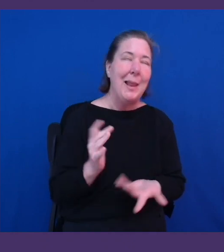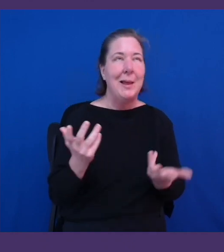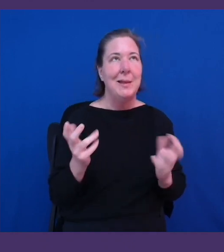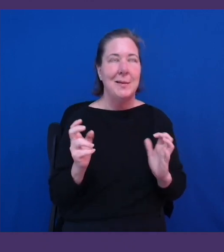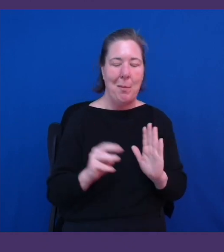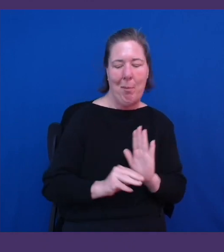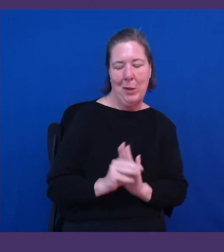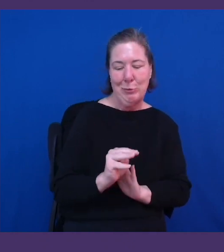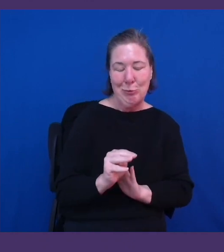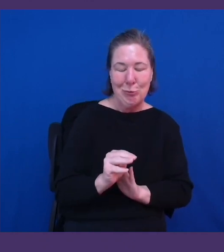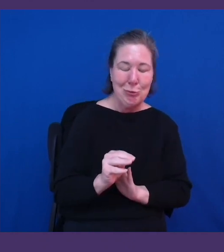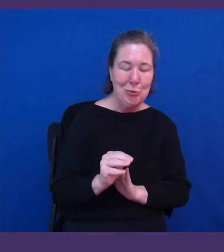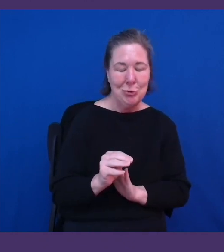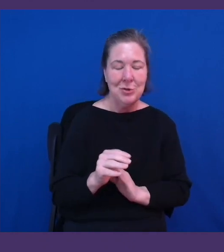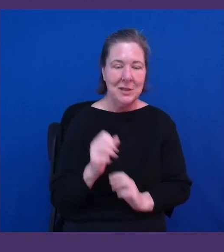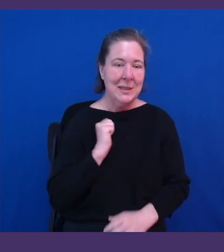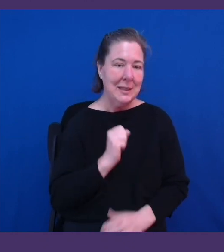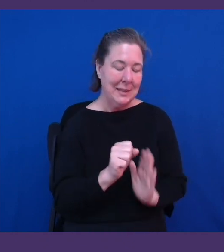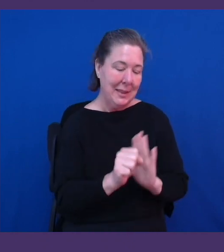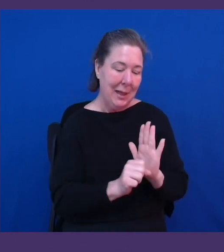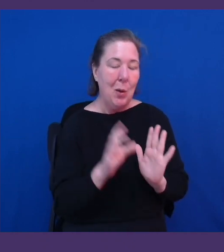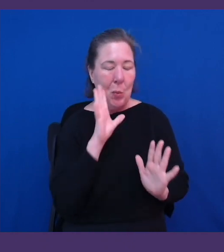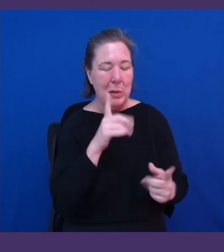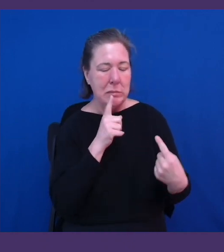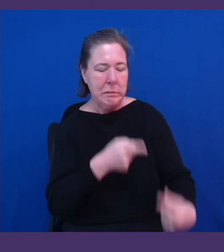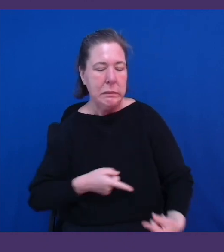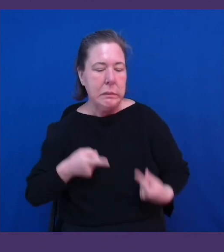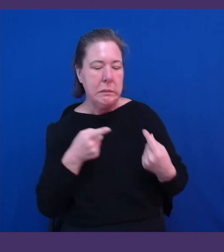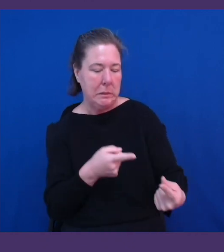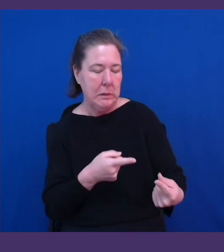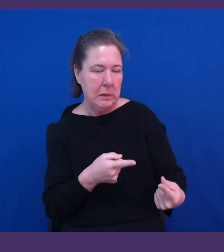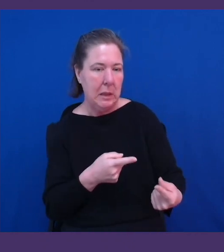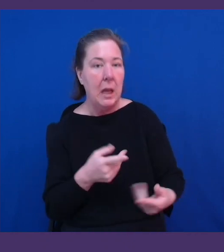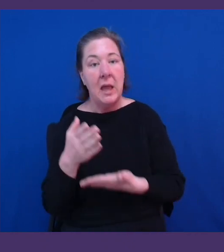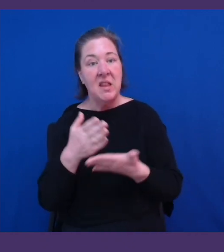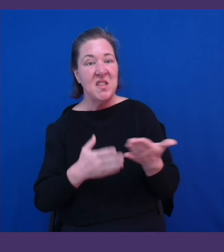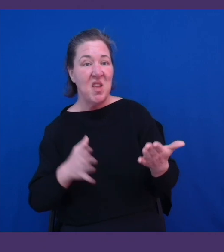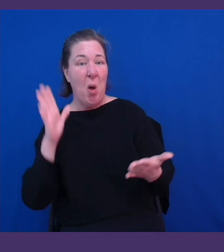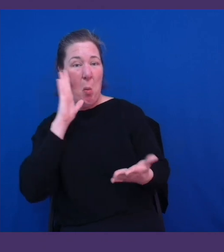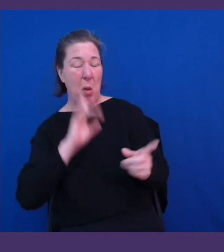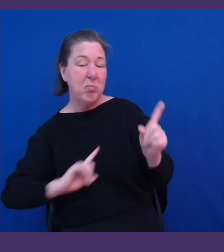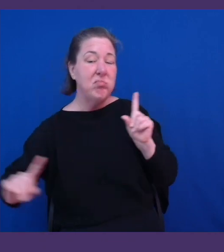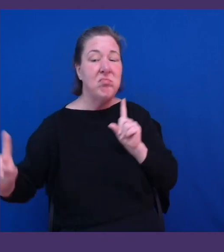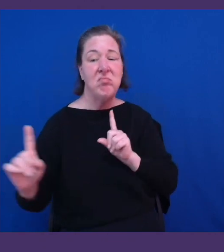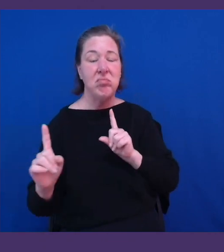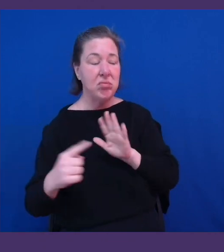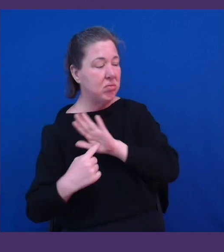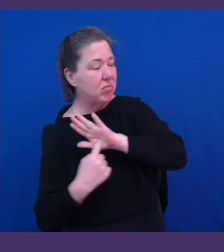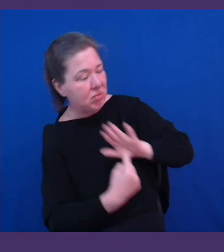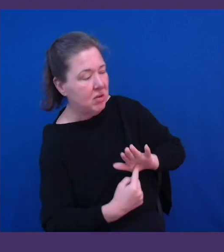to accessibility will struggle more and some will be the front runners, and they usually have good coordination and help each other out.